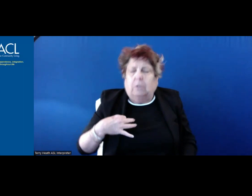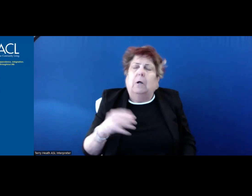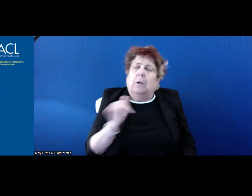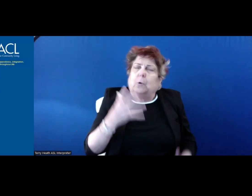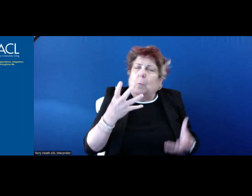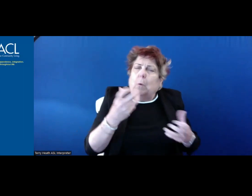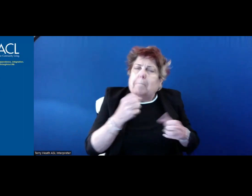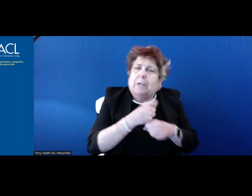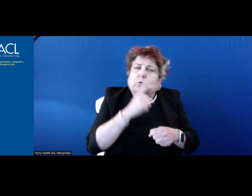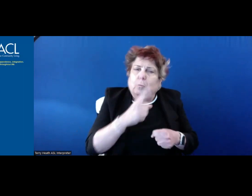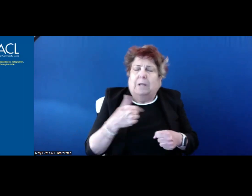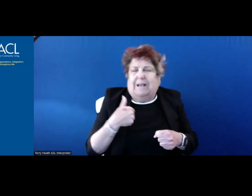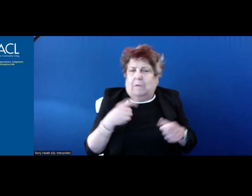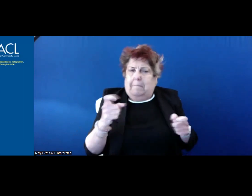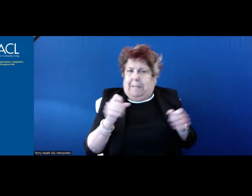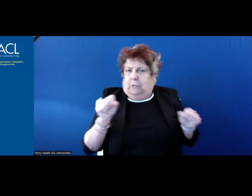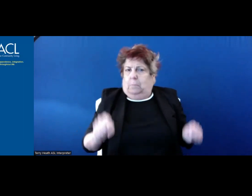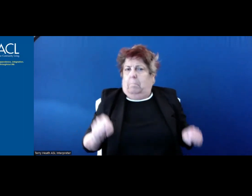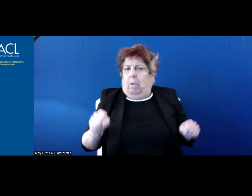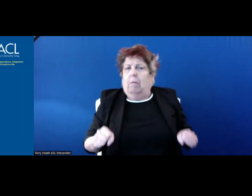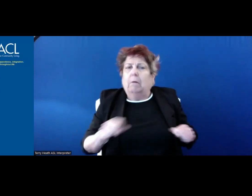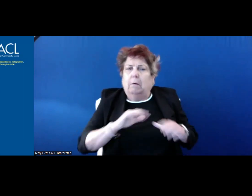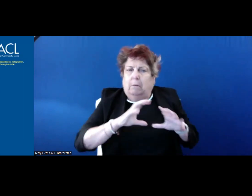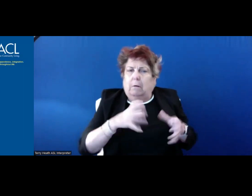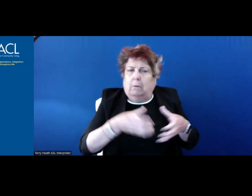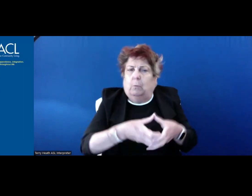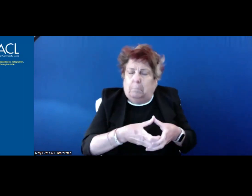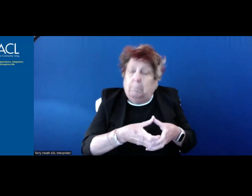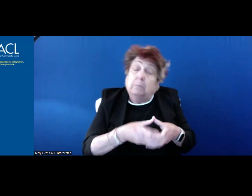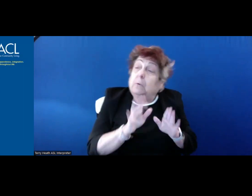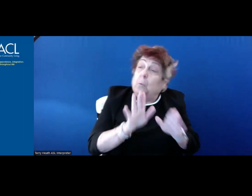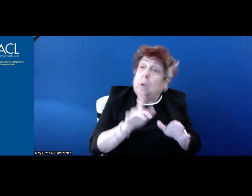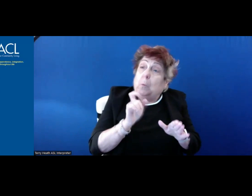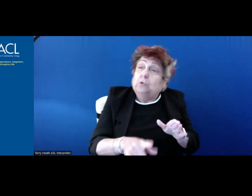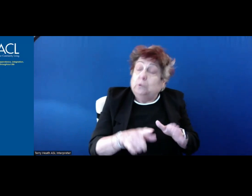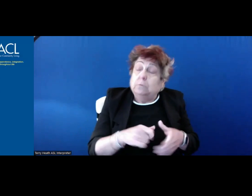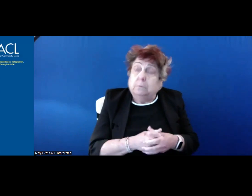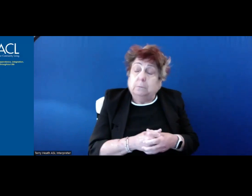Great question. So we are encouraging applicants to have